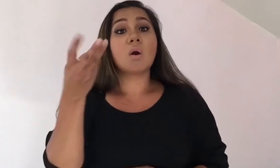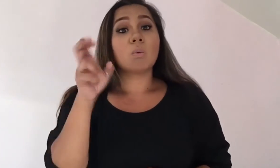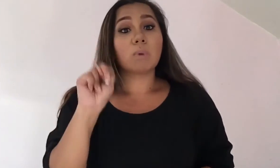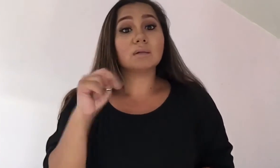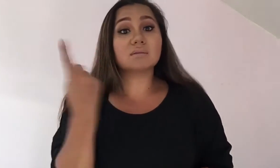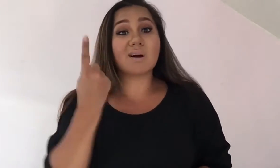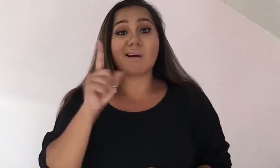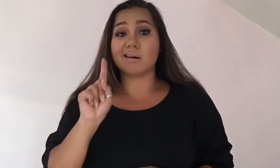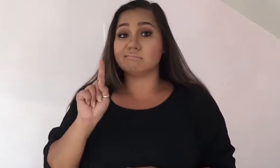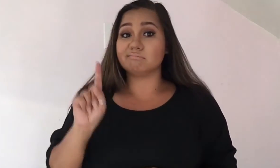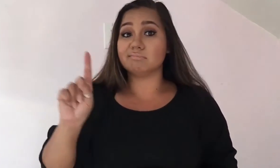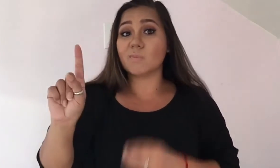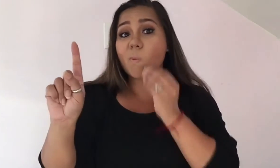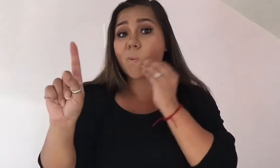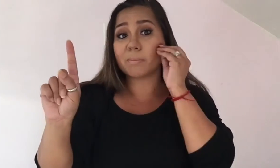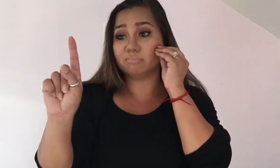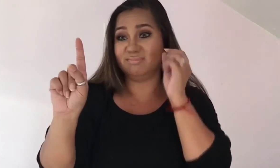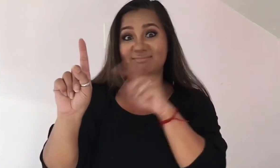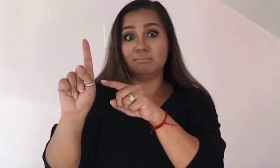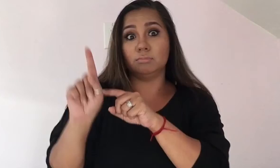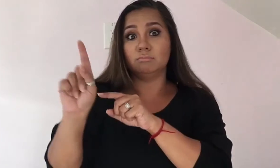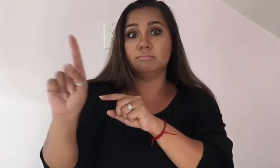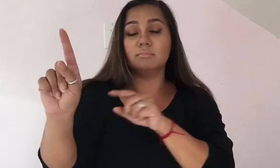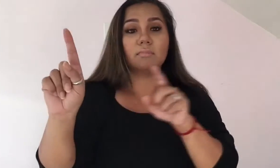When someone is walking home